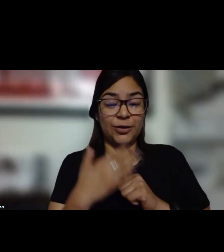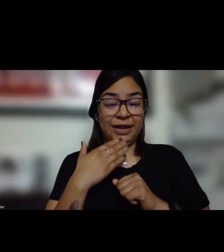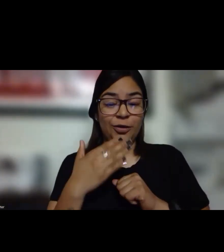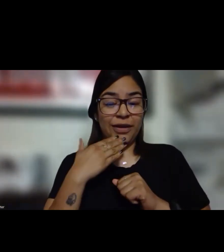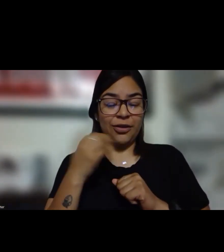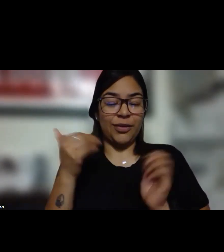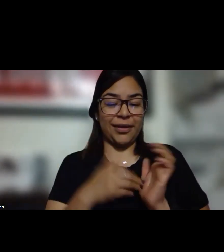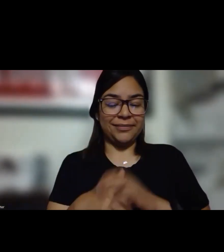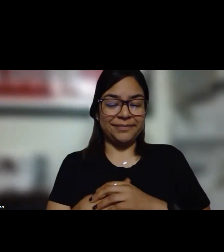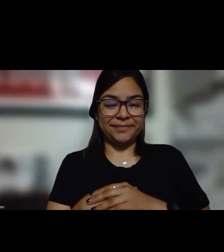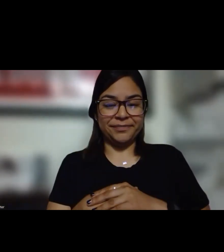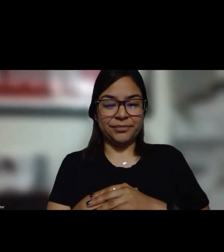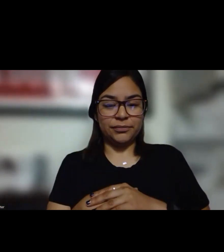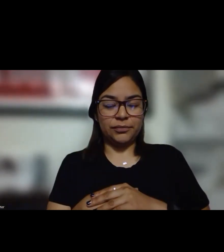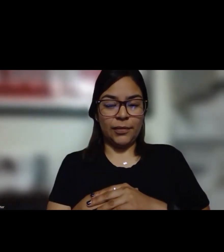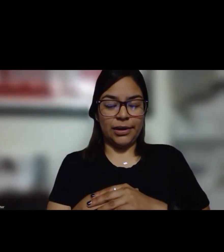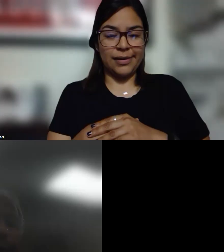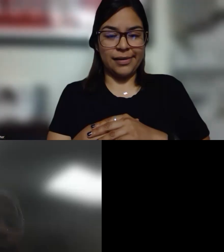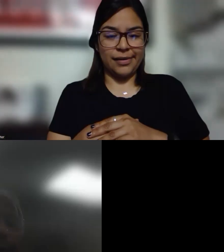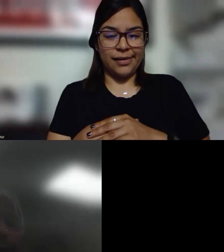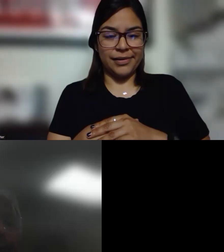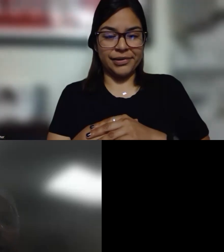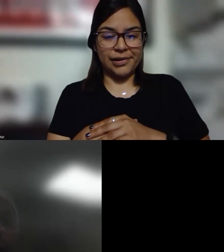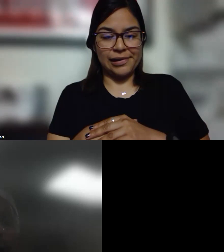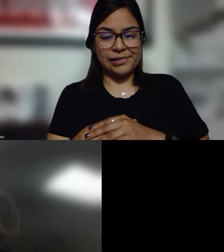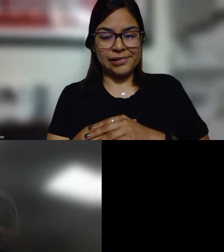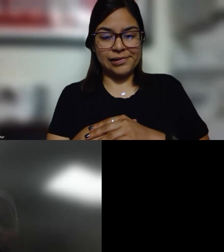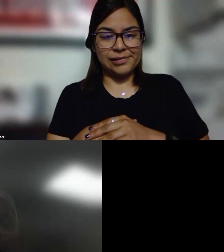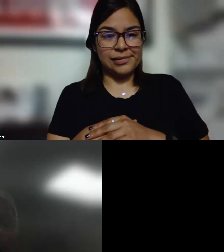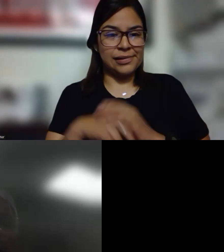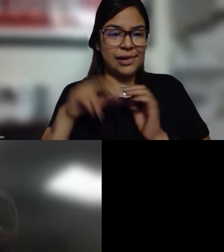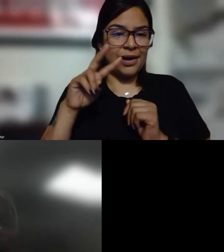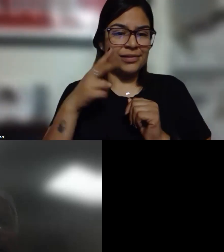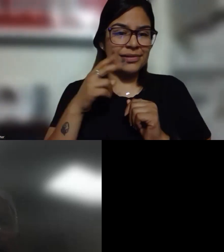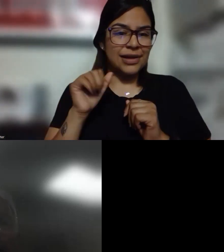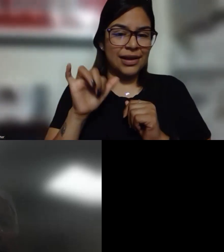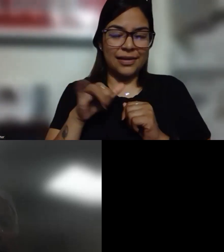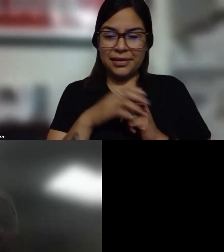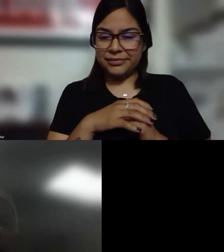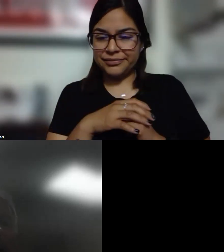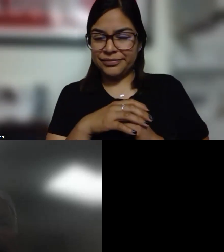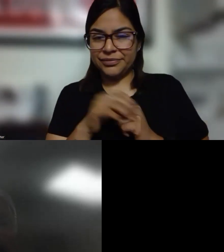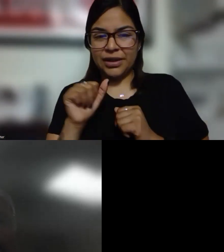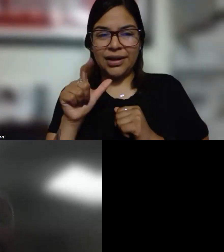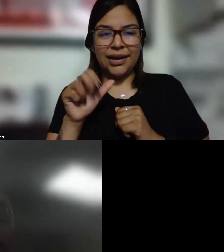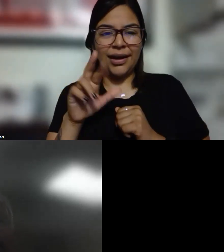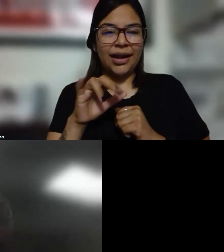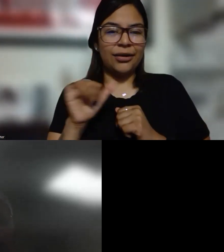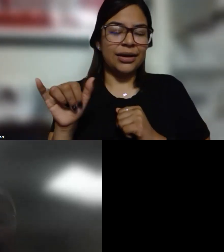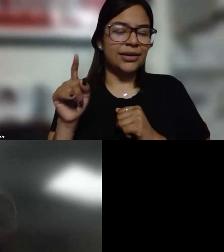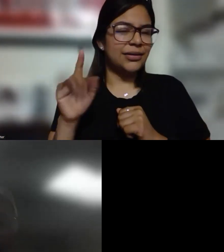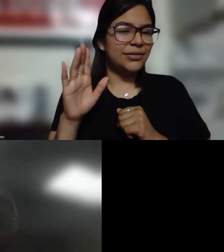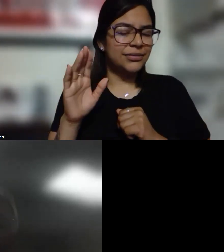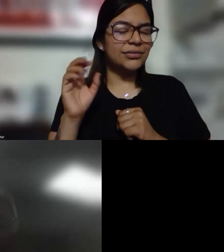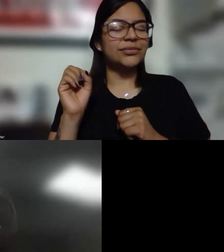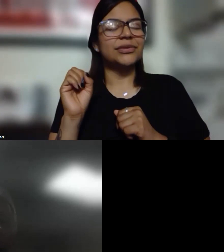CDA adrc team as well seconded Larry you have your hand up yeah real quickly the one thing I